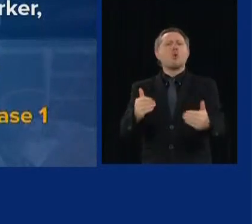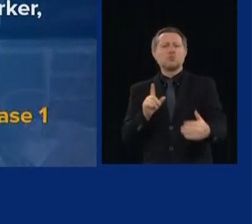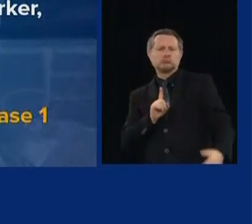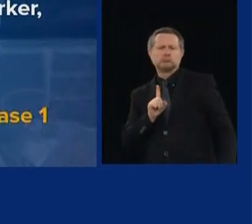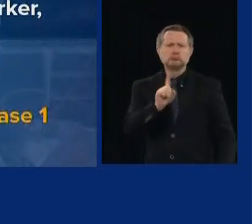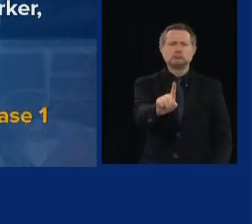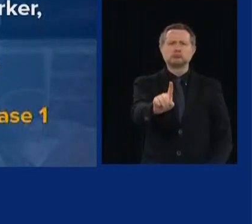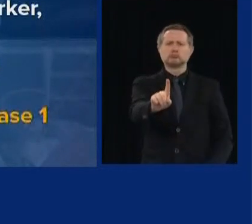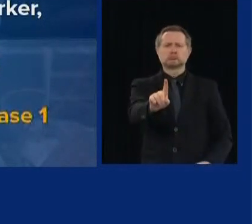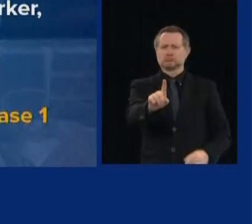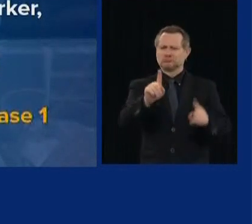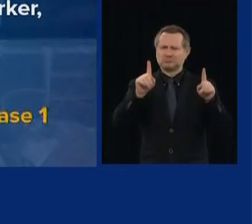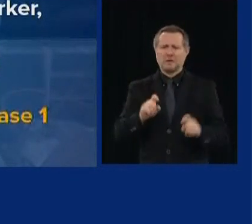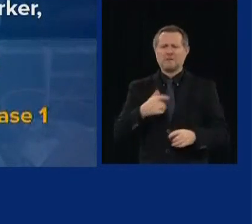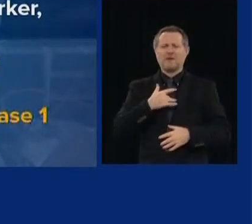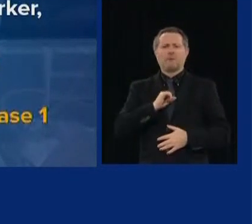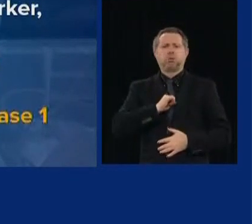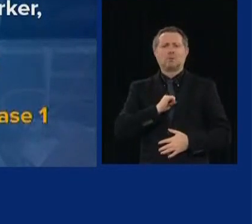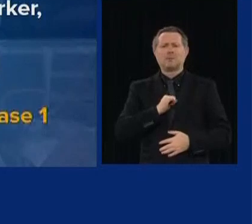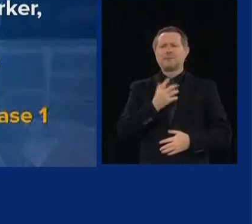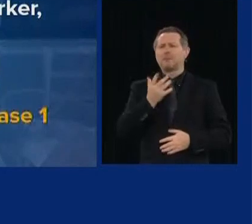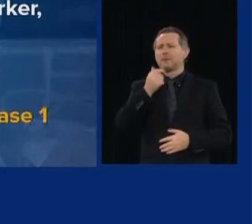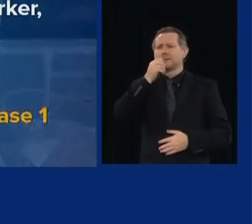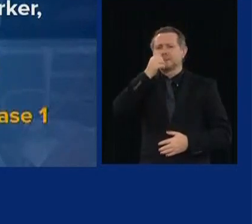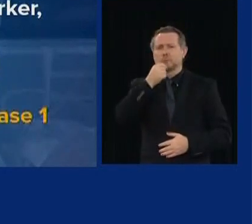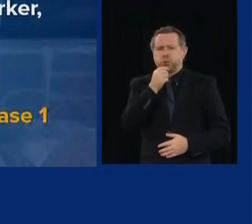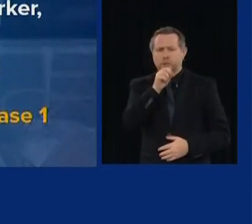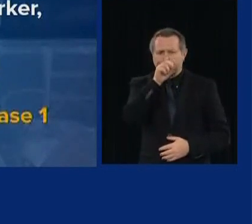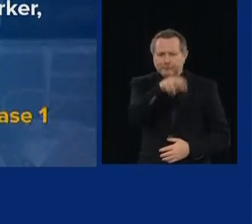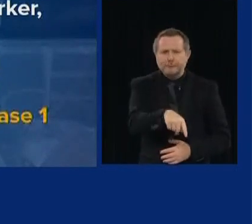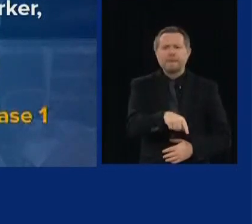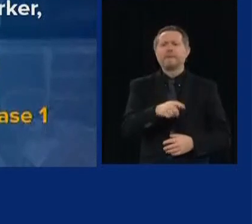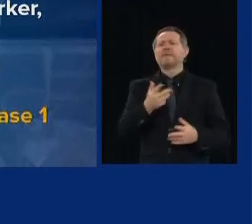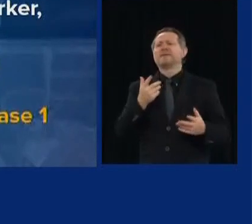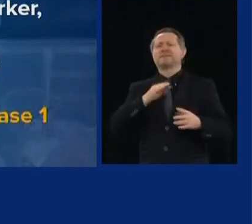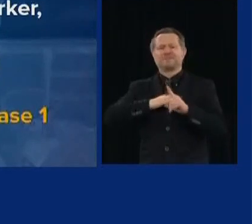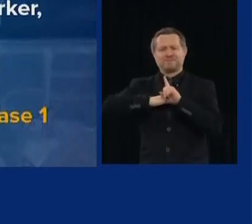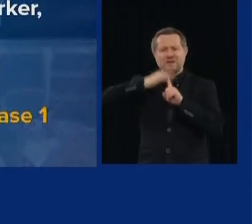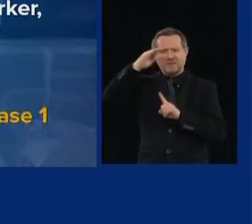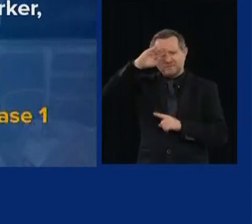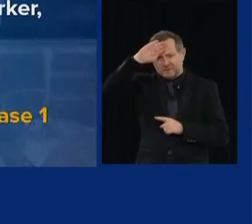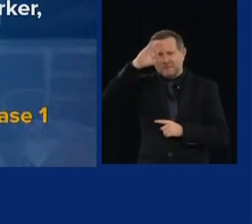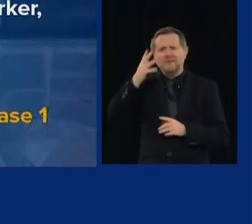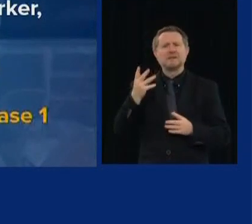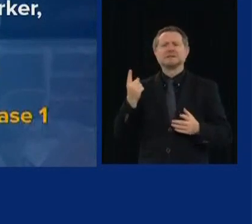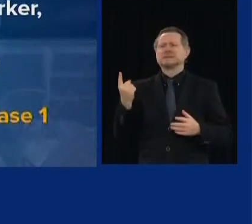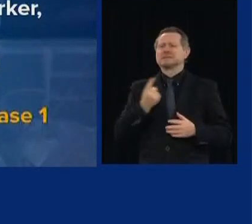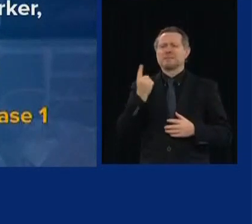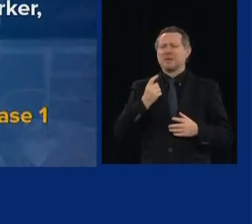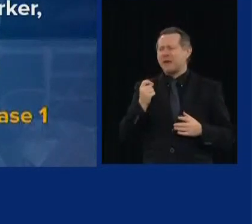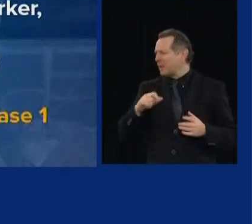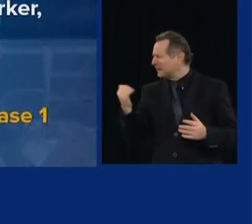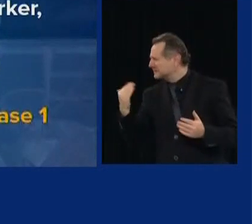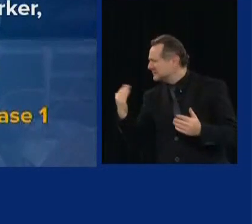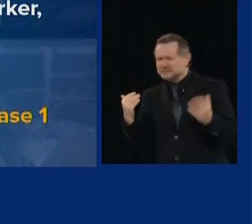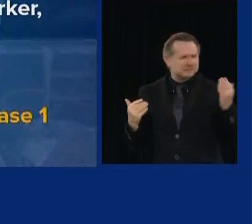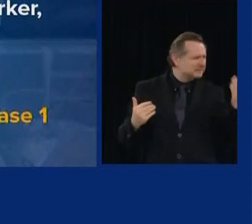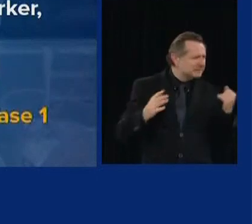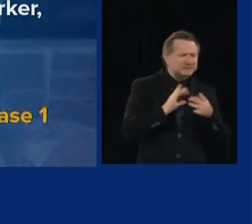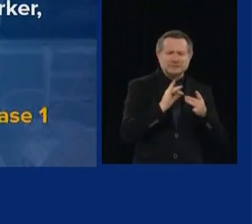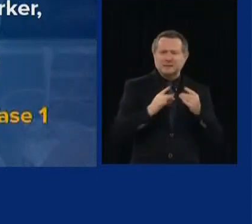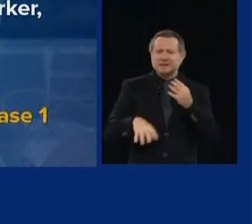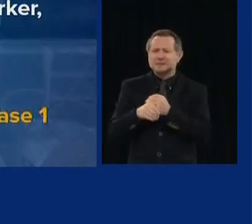HAVE A COVID SYMPTOM.